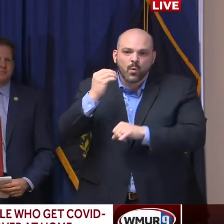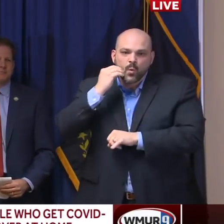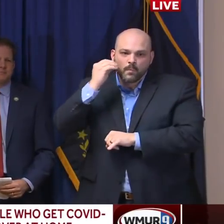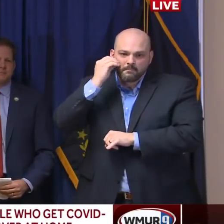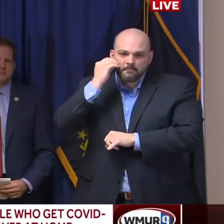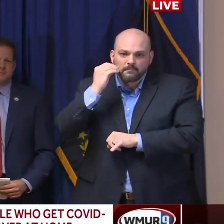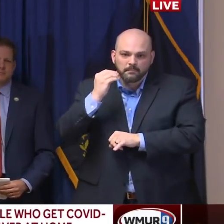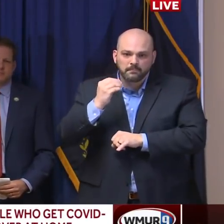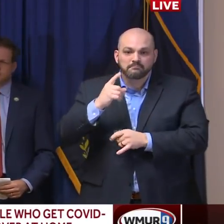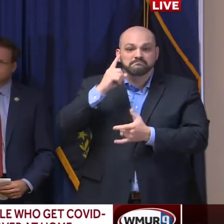RESIDENCES.